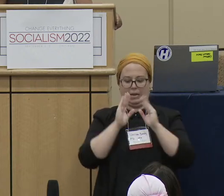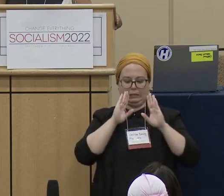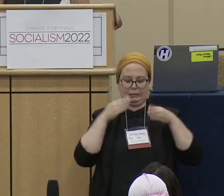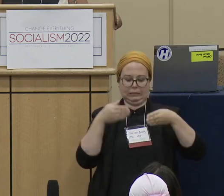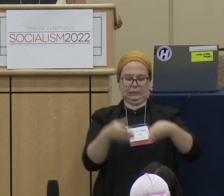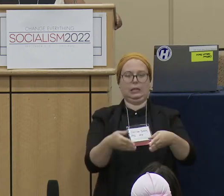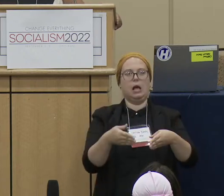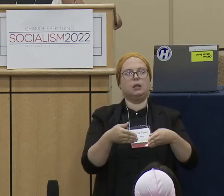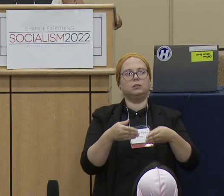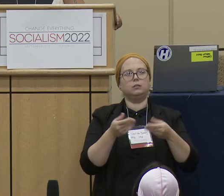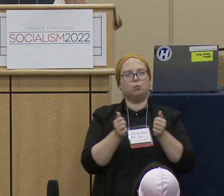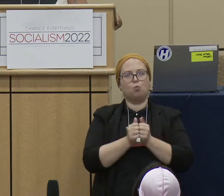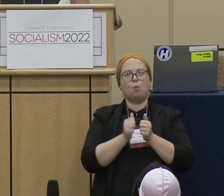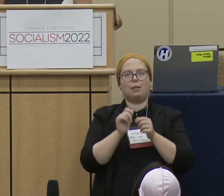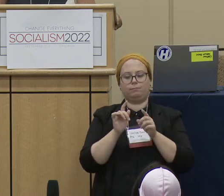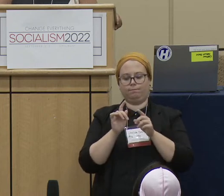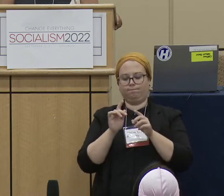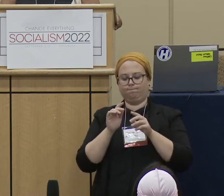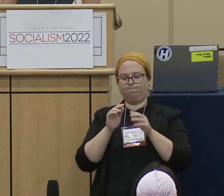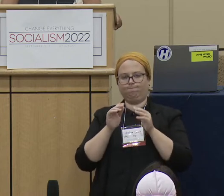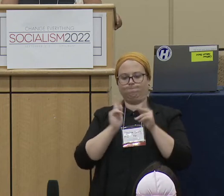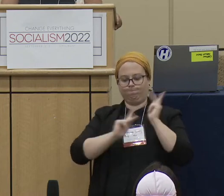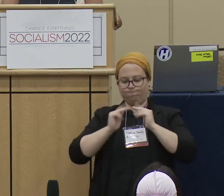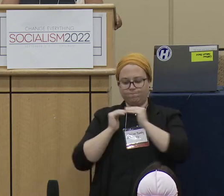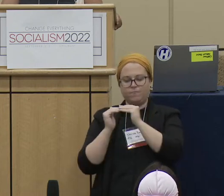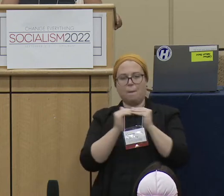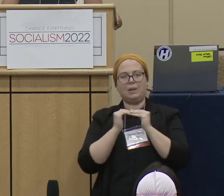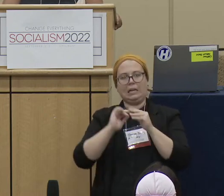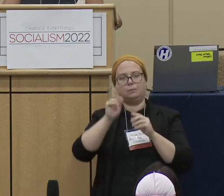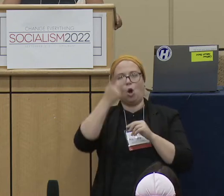feminist politic. Many people in this room, you know, Ashley